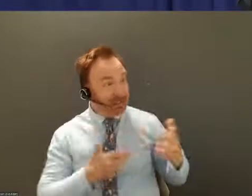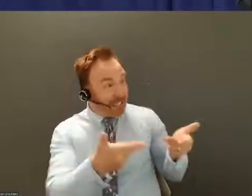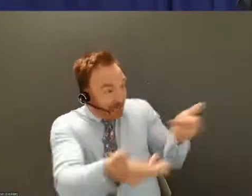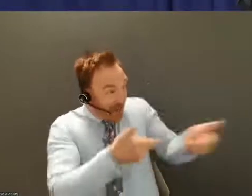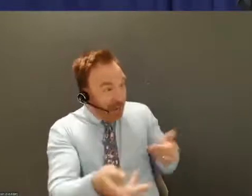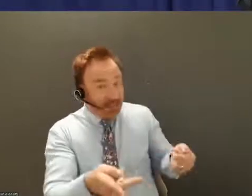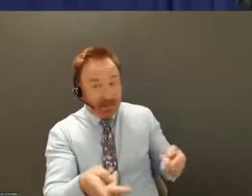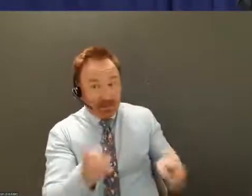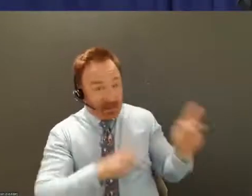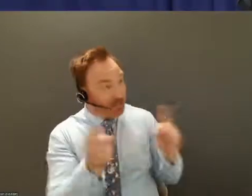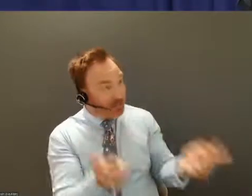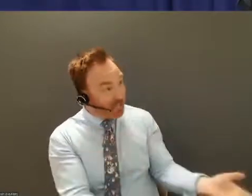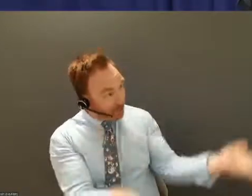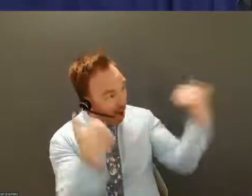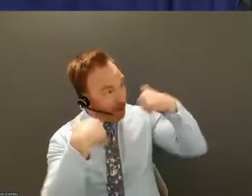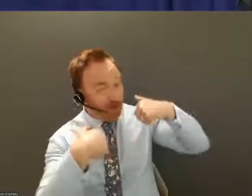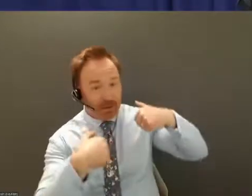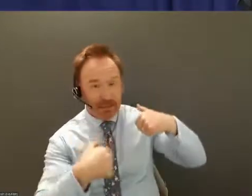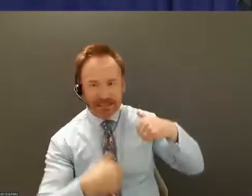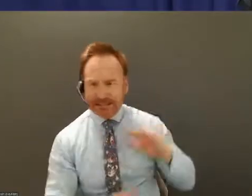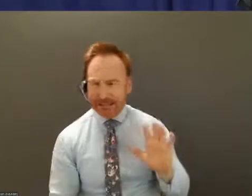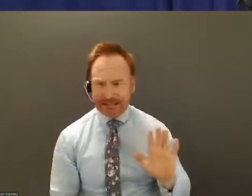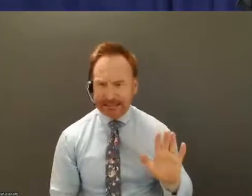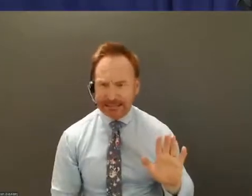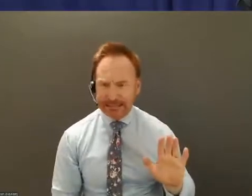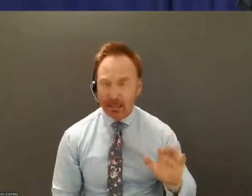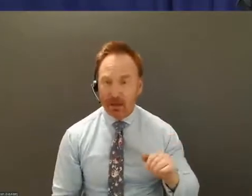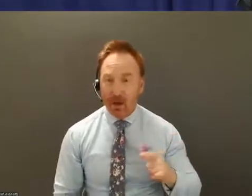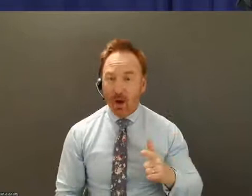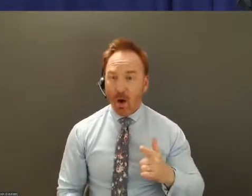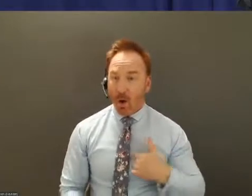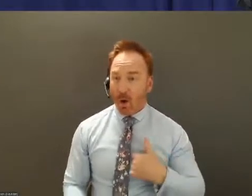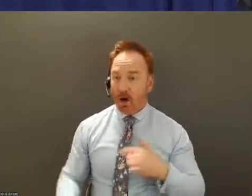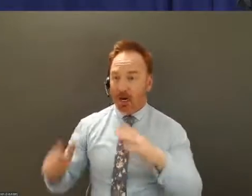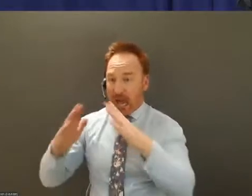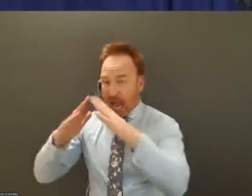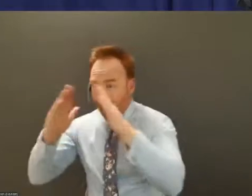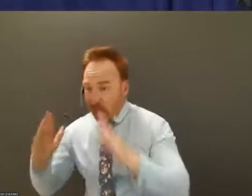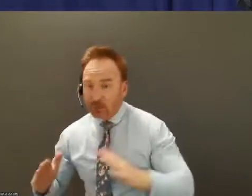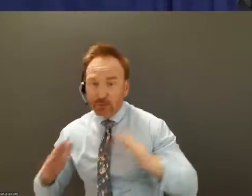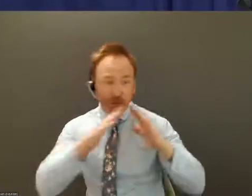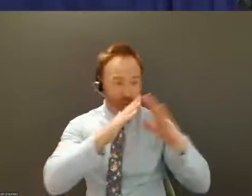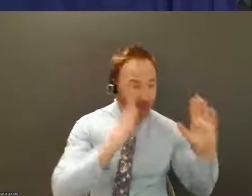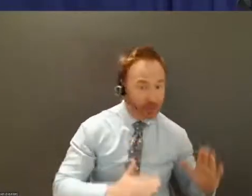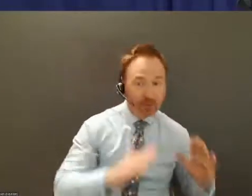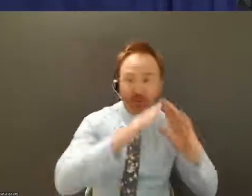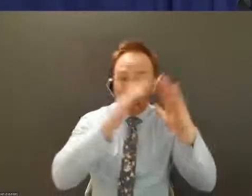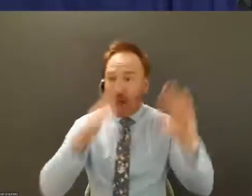reality. I know many people are hurting and are scared and are feeling